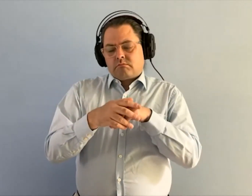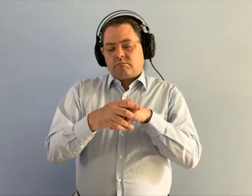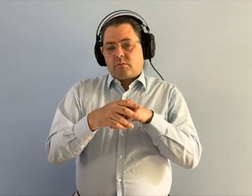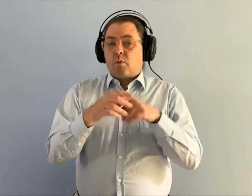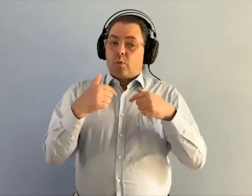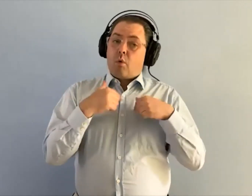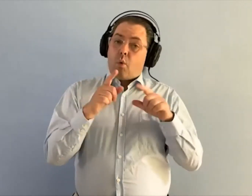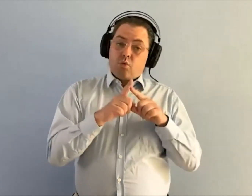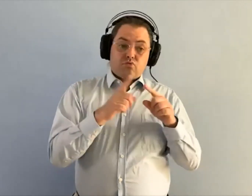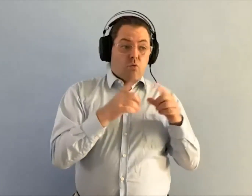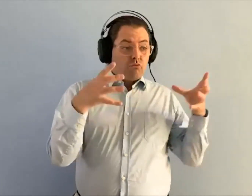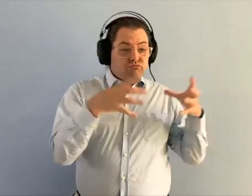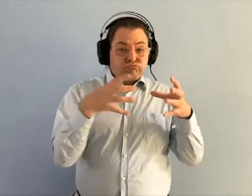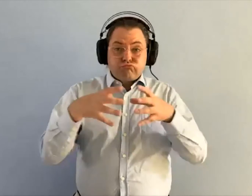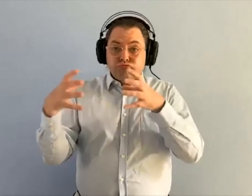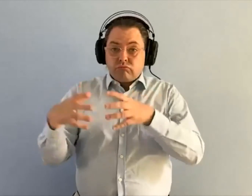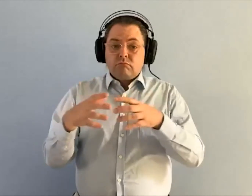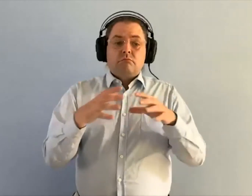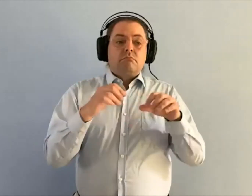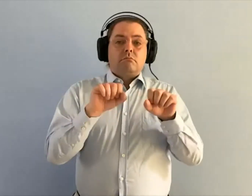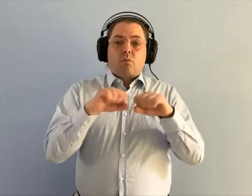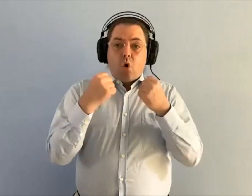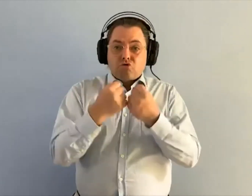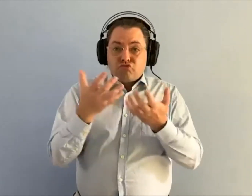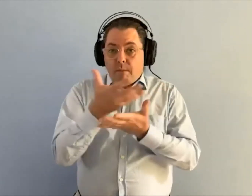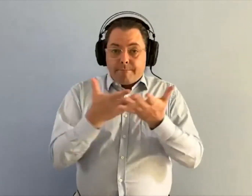disabilities and also (Audio breaking up) and also